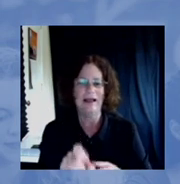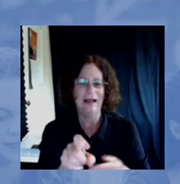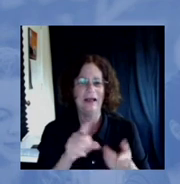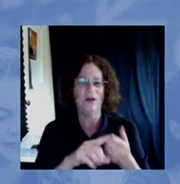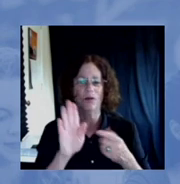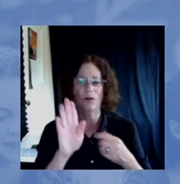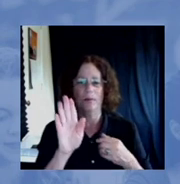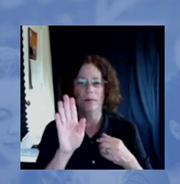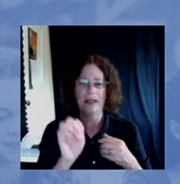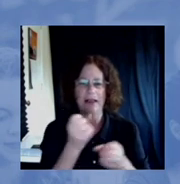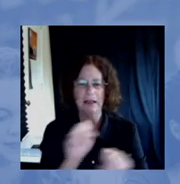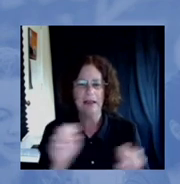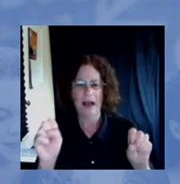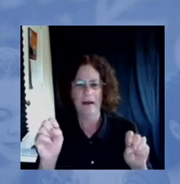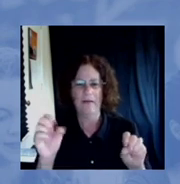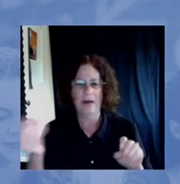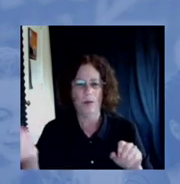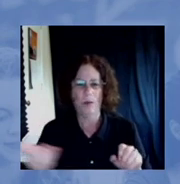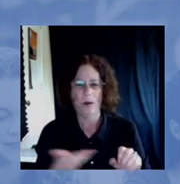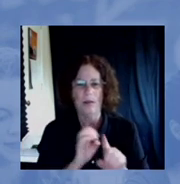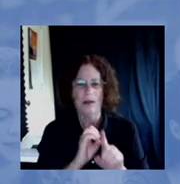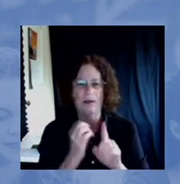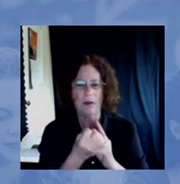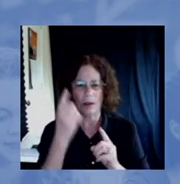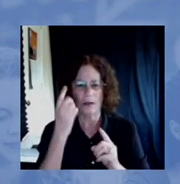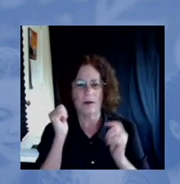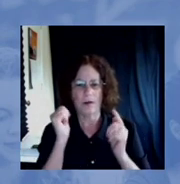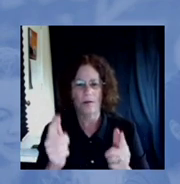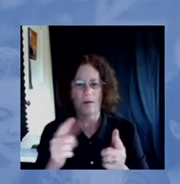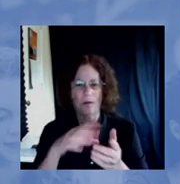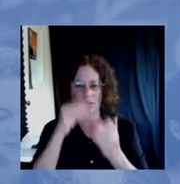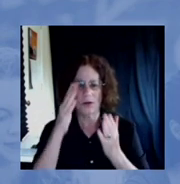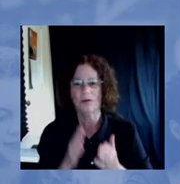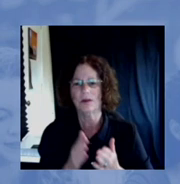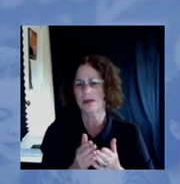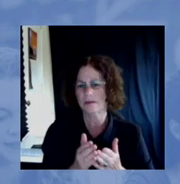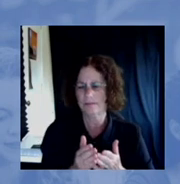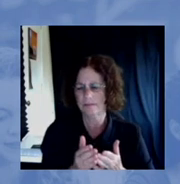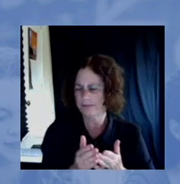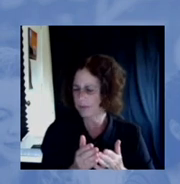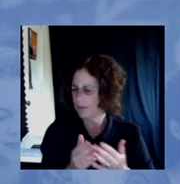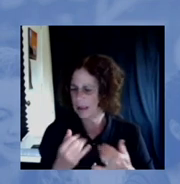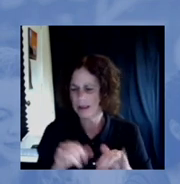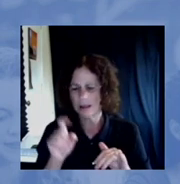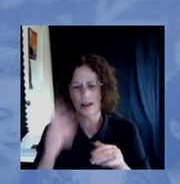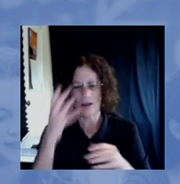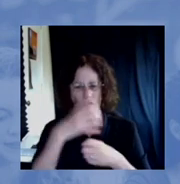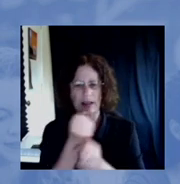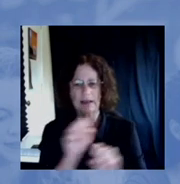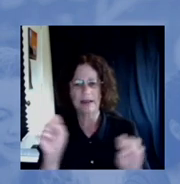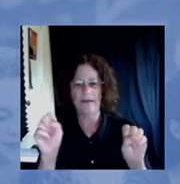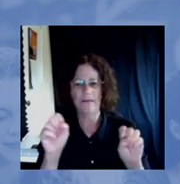SAFE AND WELCOMING ENVIRONMENTS FOR ALL STUDENTS. THAT WE STILL NEED TO CREATE SAFE SPACES FOR